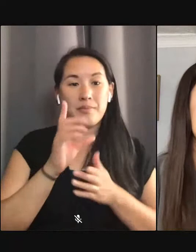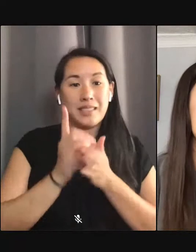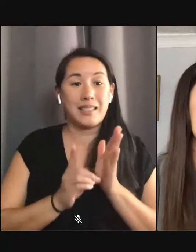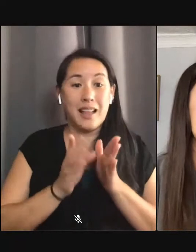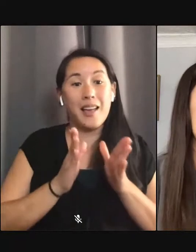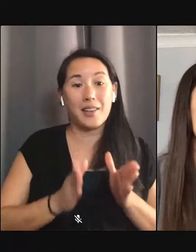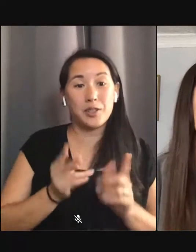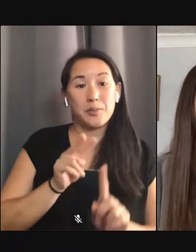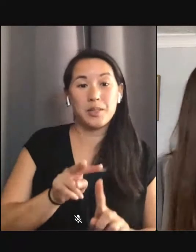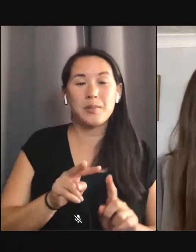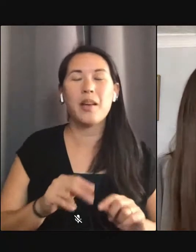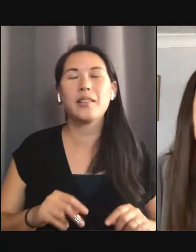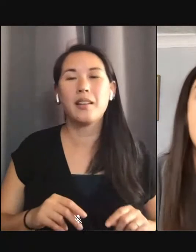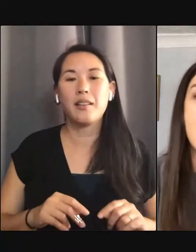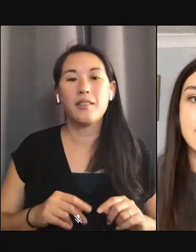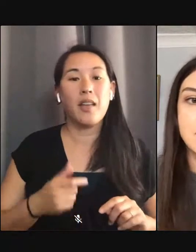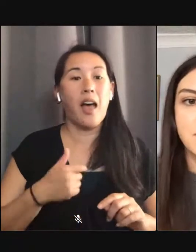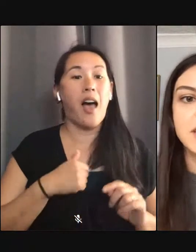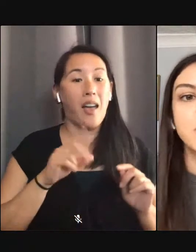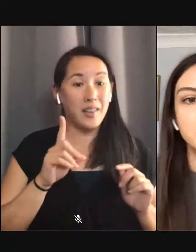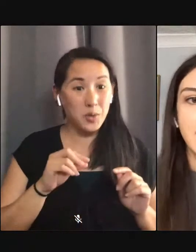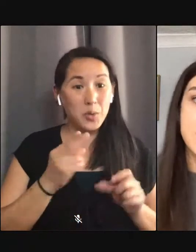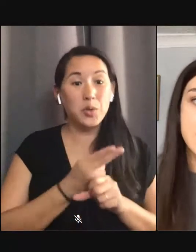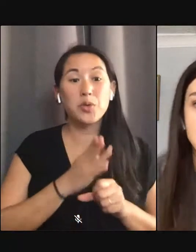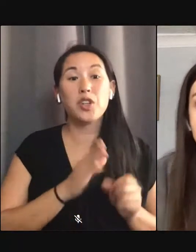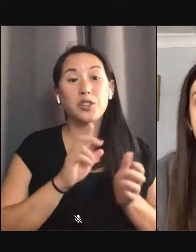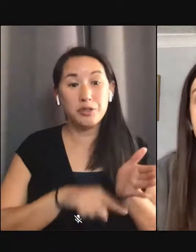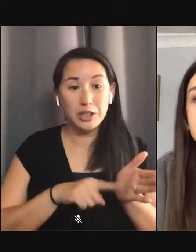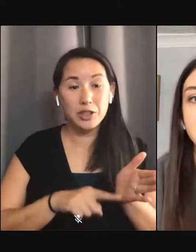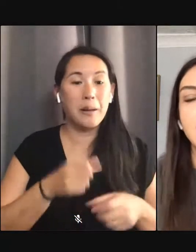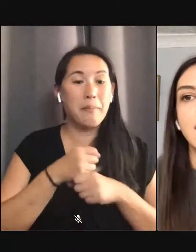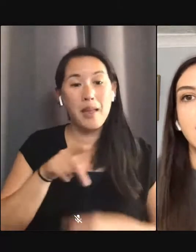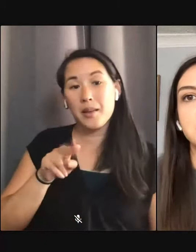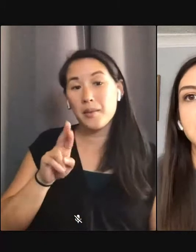who who does use a research and you know makes prototypes and does user tests um so that's kind